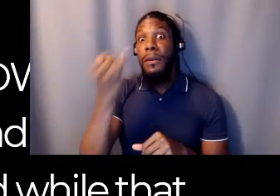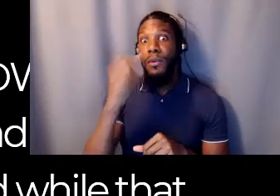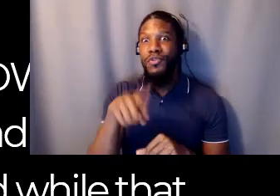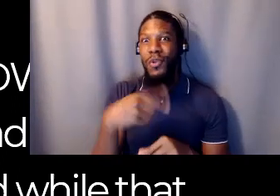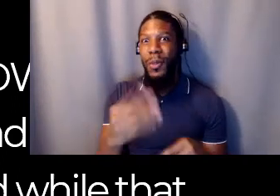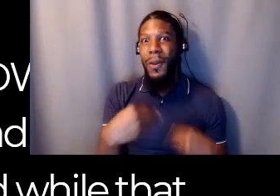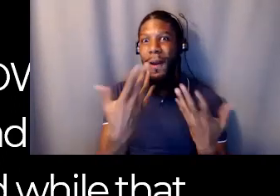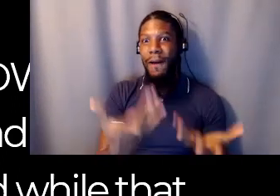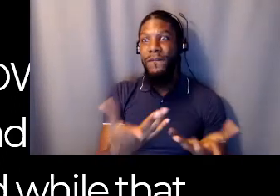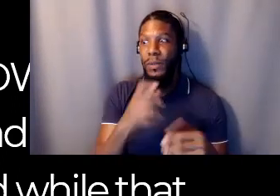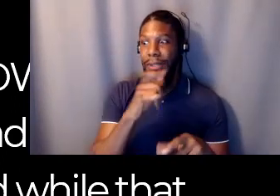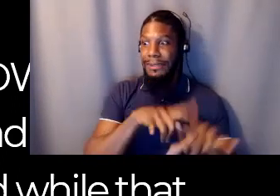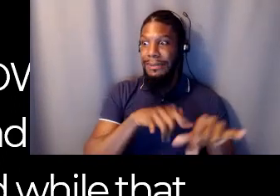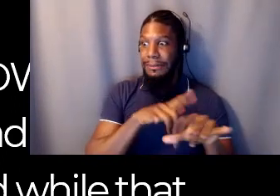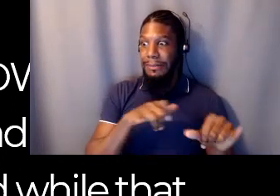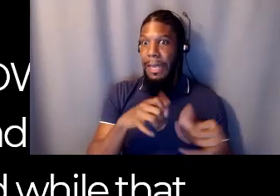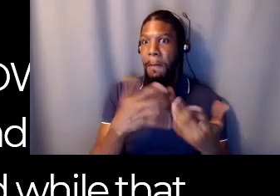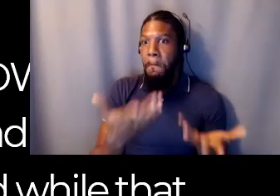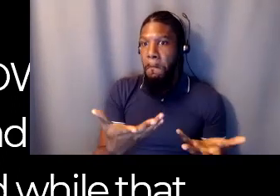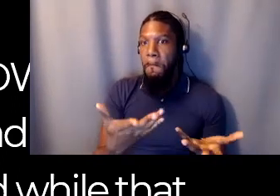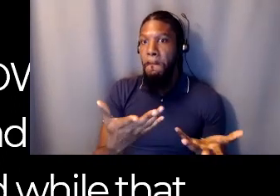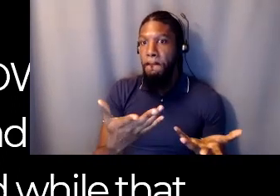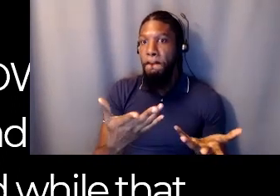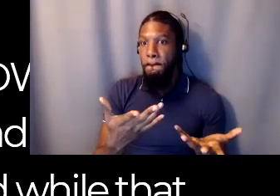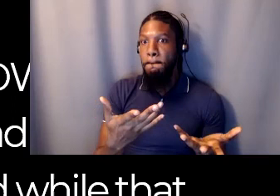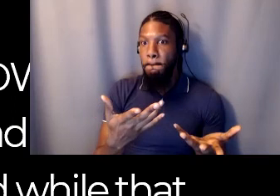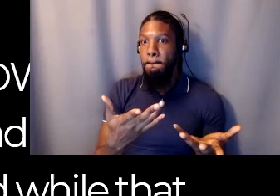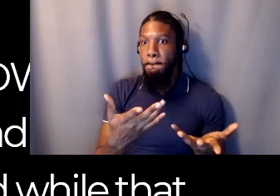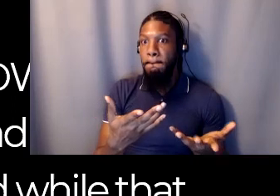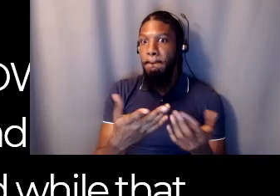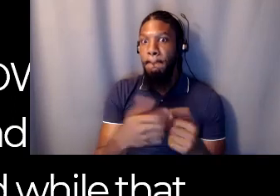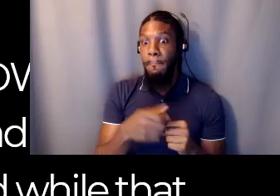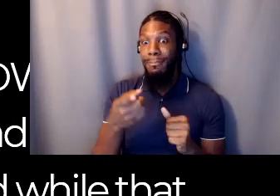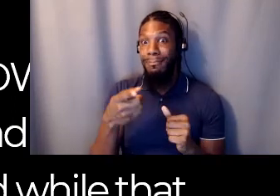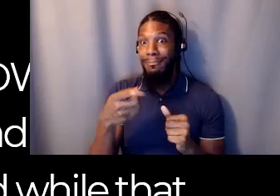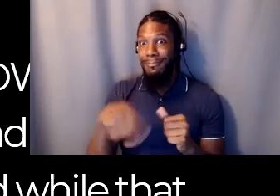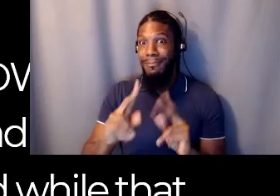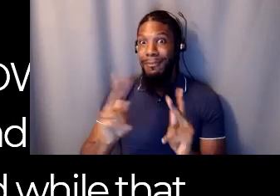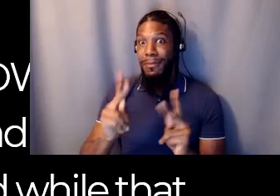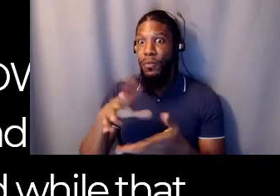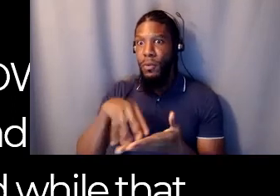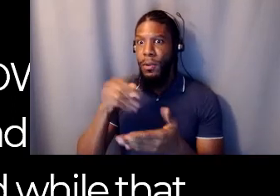That doesn't allow for those who maybe learn best through discussion and dialogue